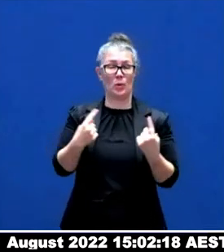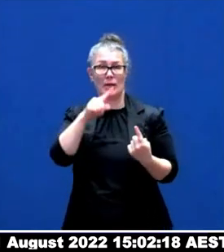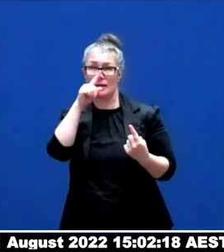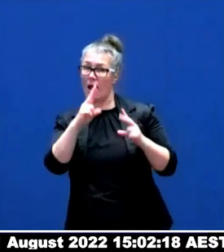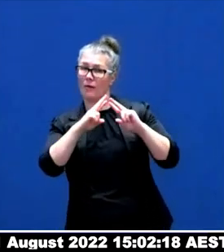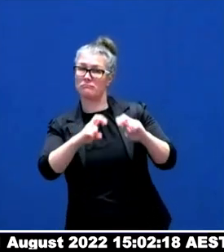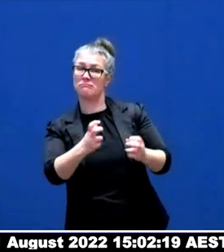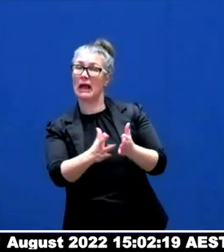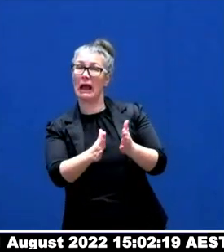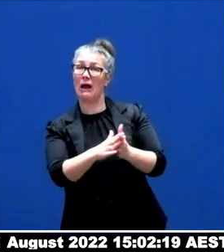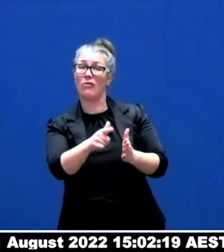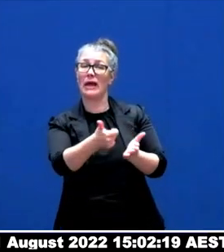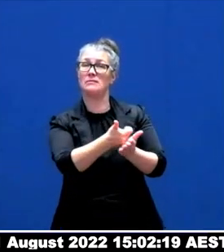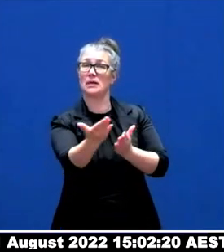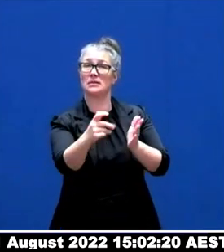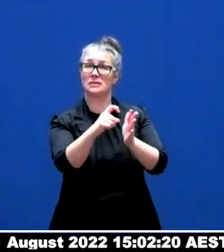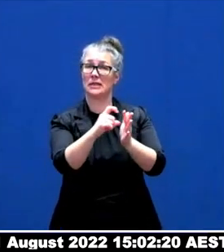they spend their Disability Support Pension.